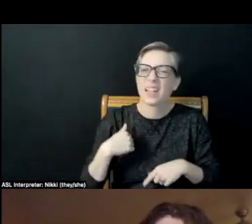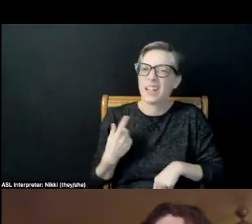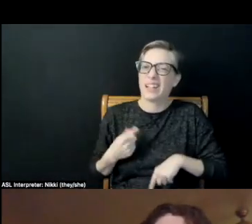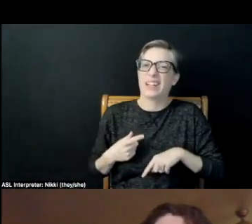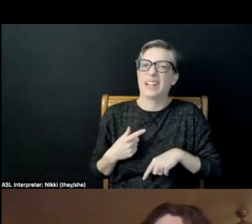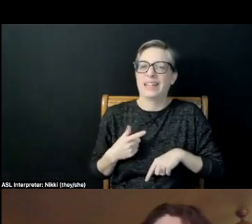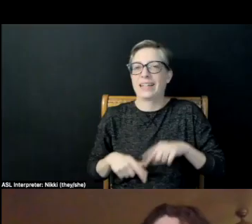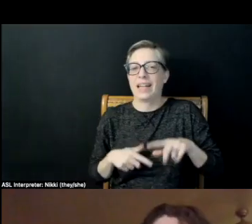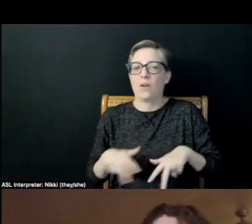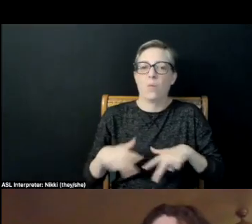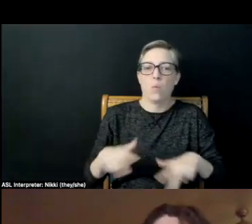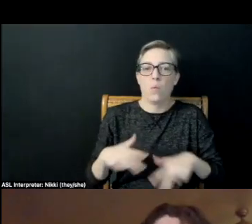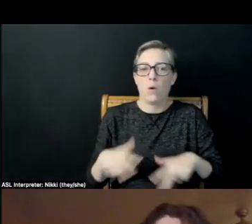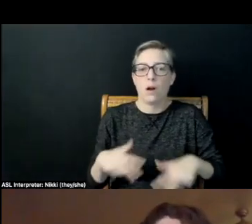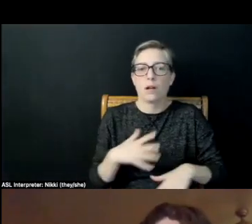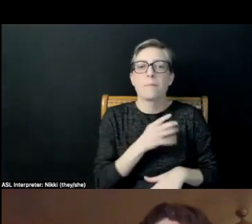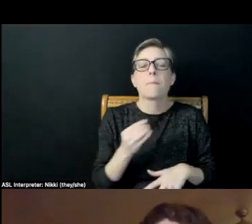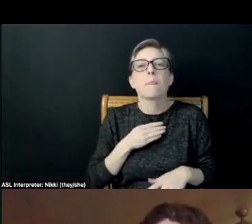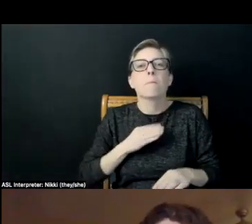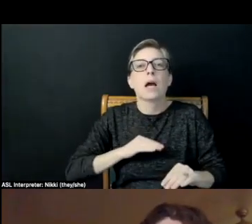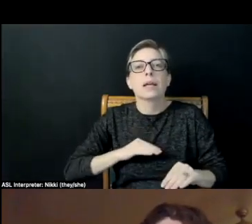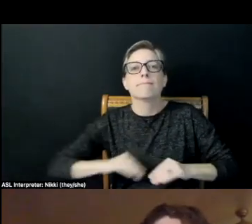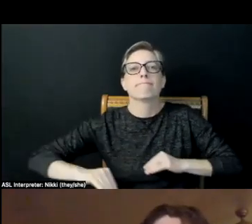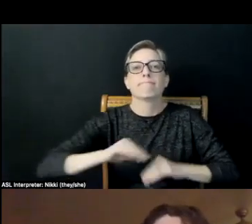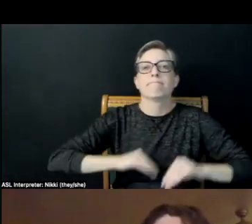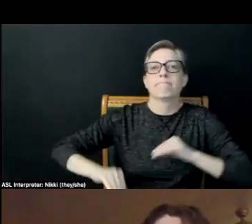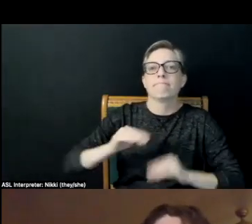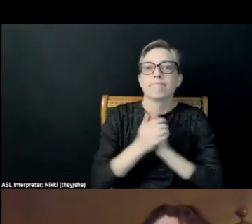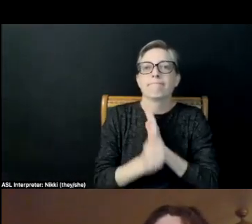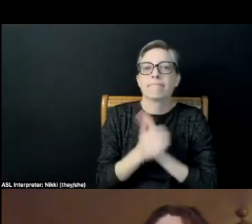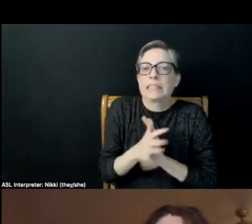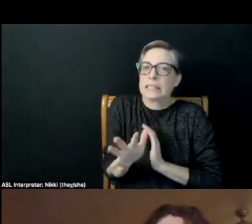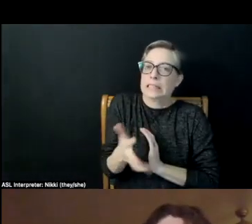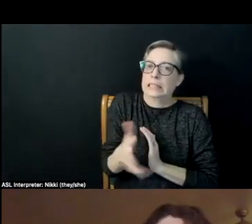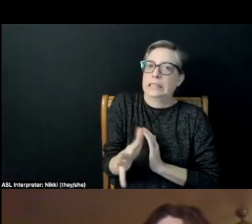would give staff the wrong impression. I thought we would do okay though,